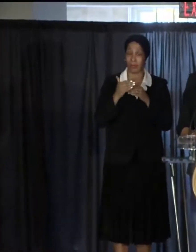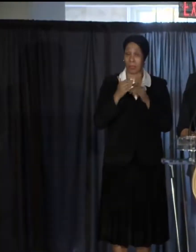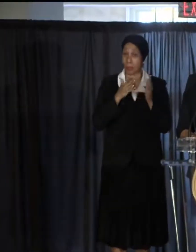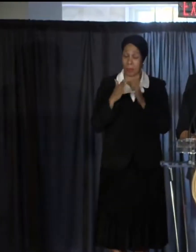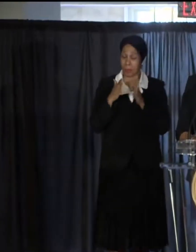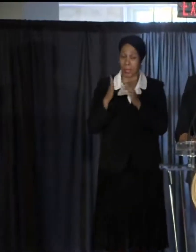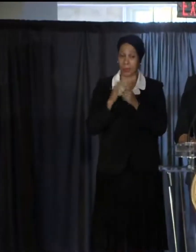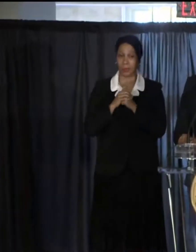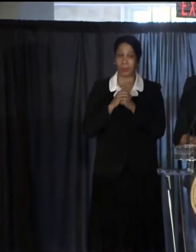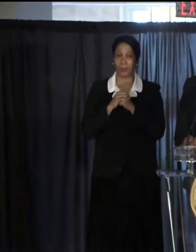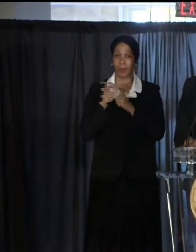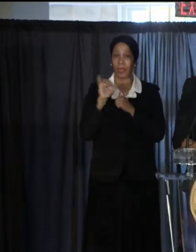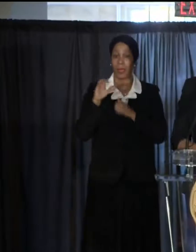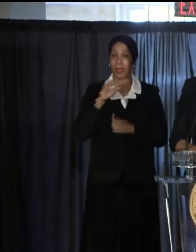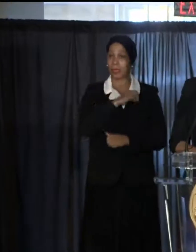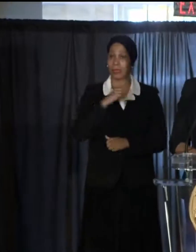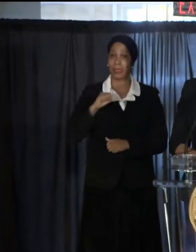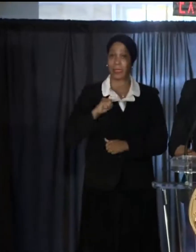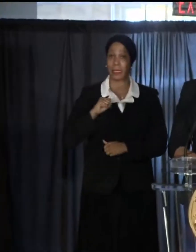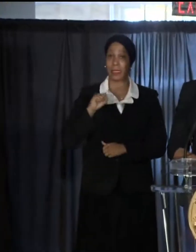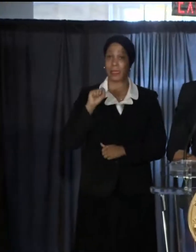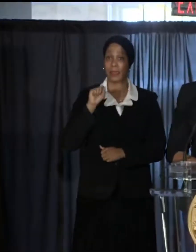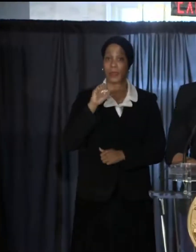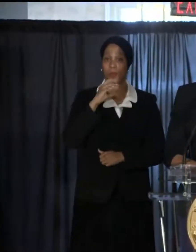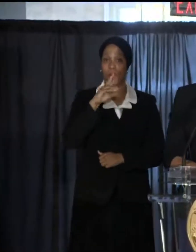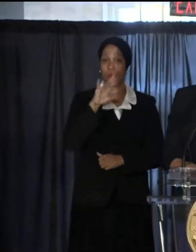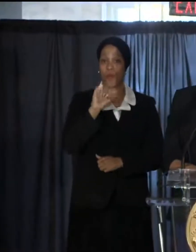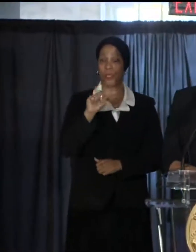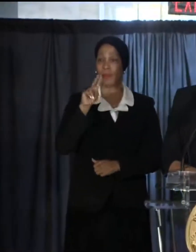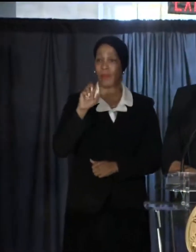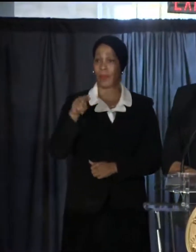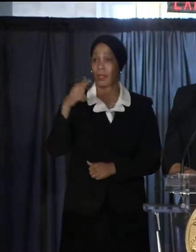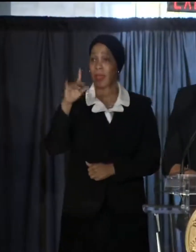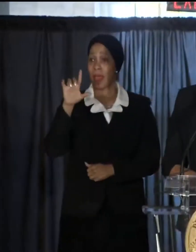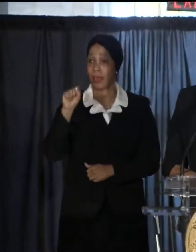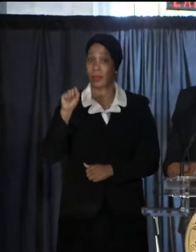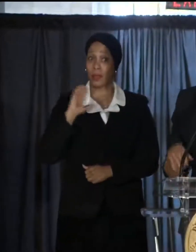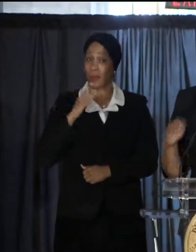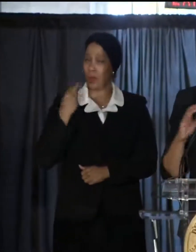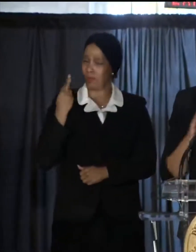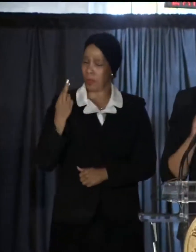AND SO LIKE SENATOR VAN HOLLEN IS OUR GOOD FRIEND, OUR JOB NOW